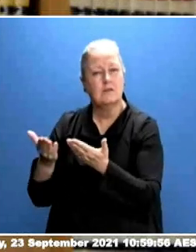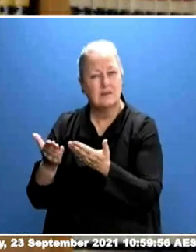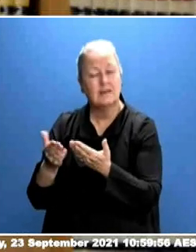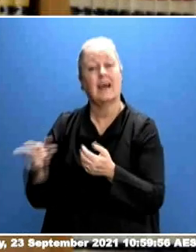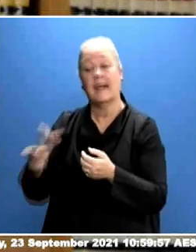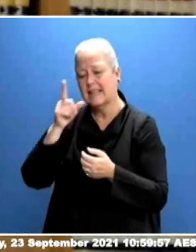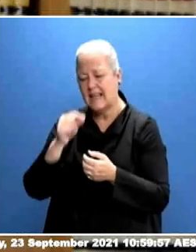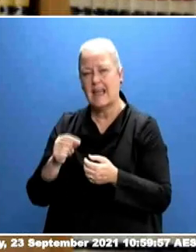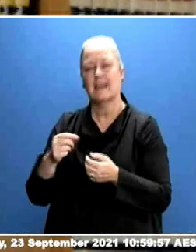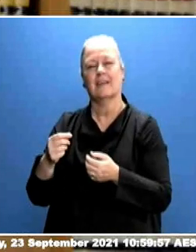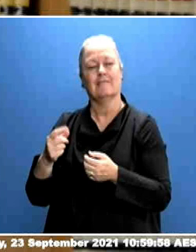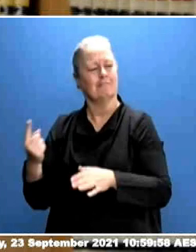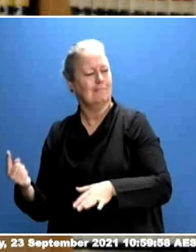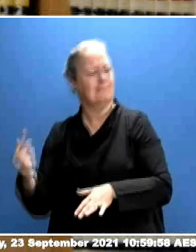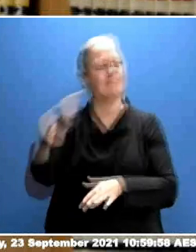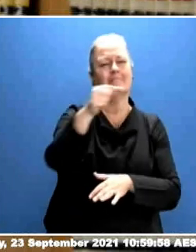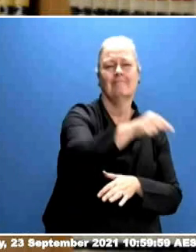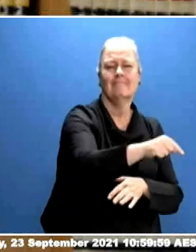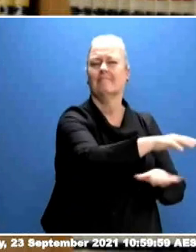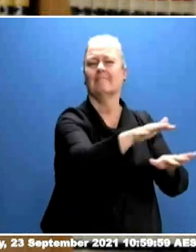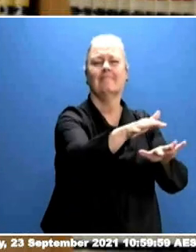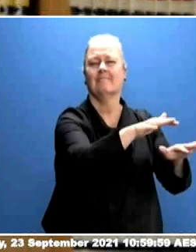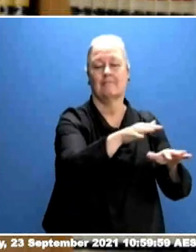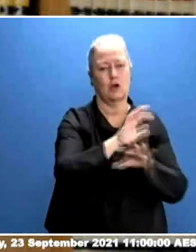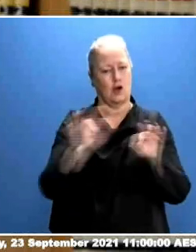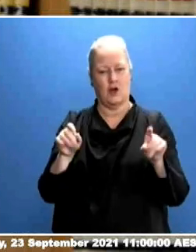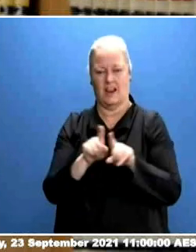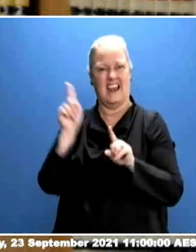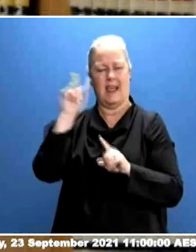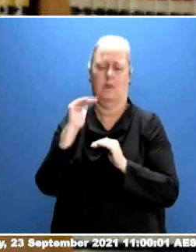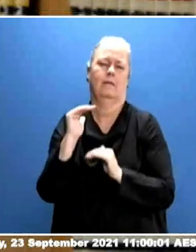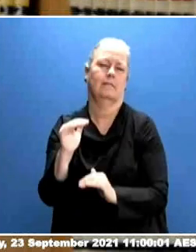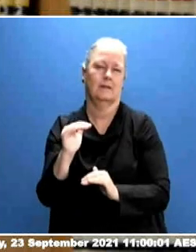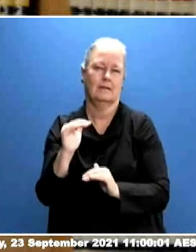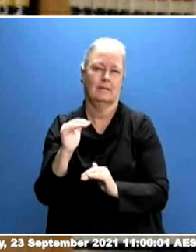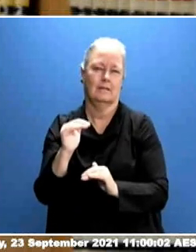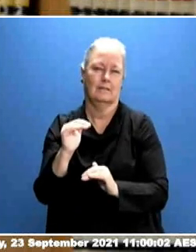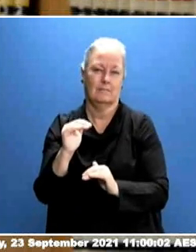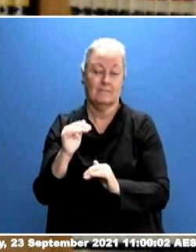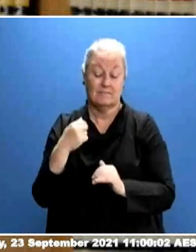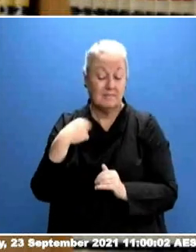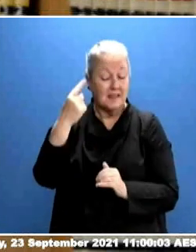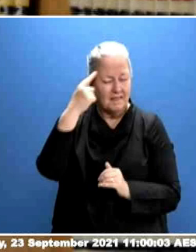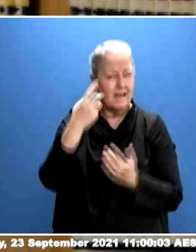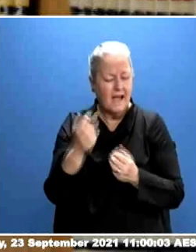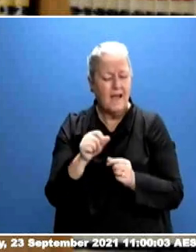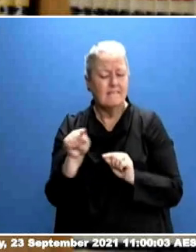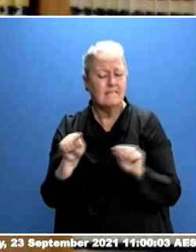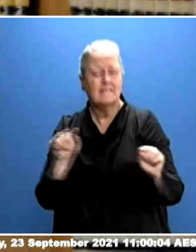and they're not entirely secured in the way that they are now. So, I think there are a number of children who require additional time